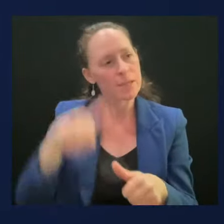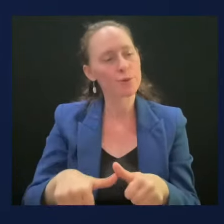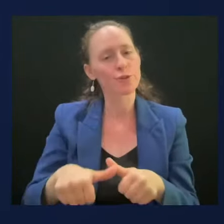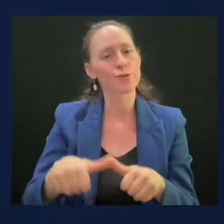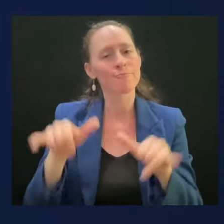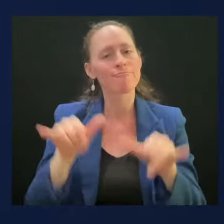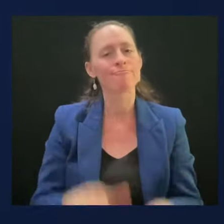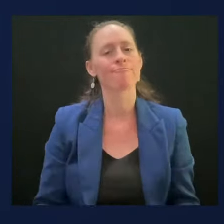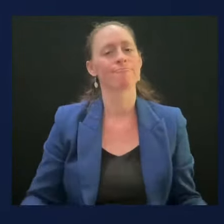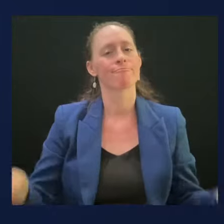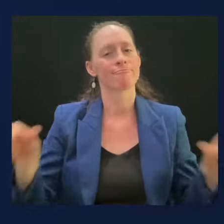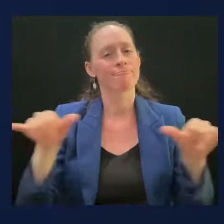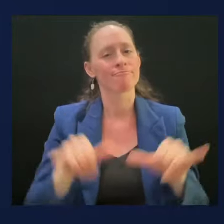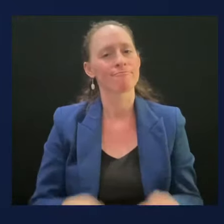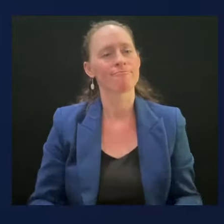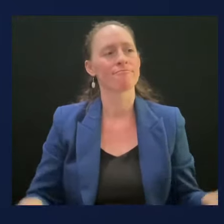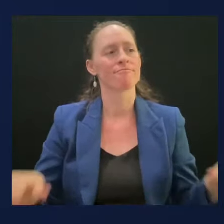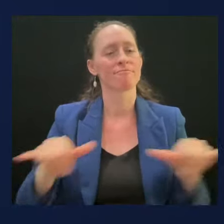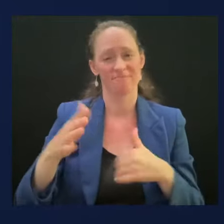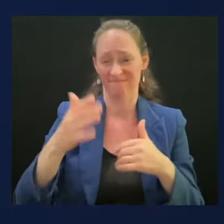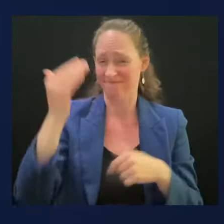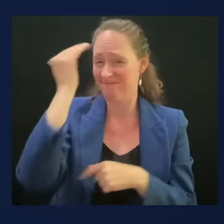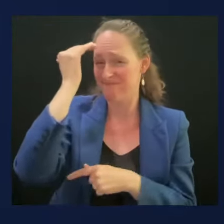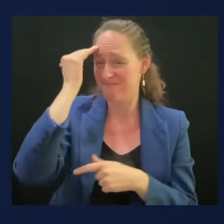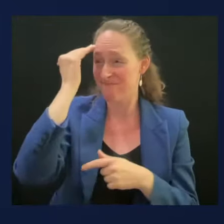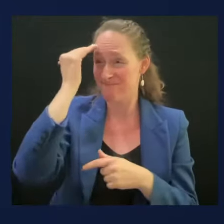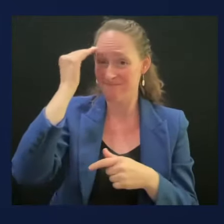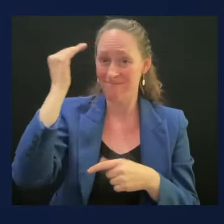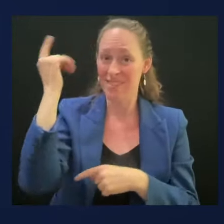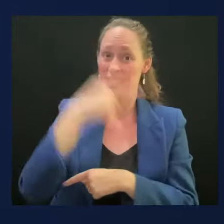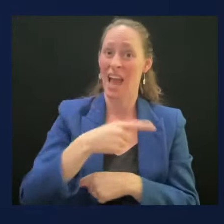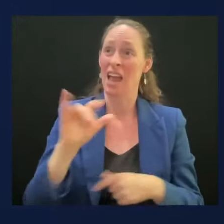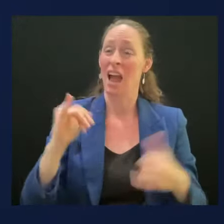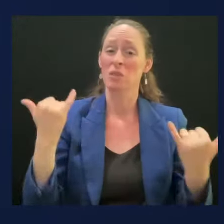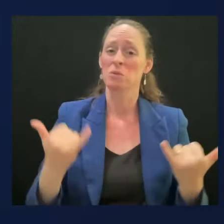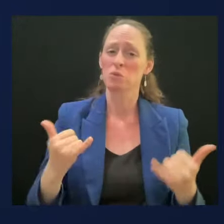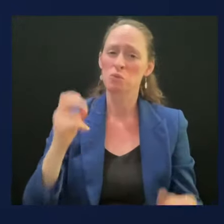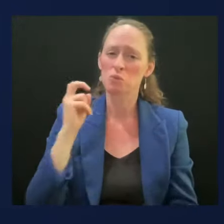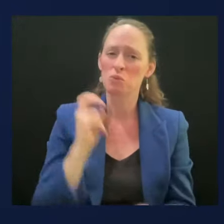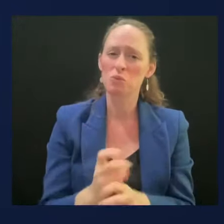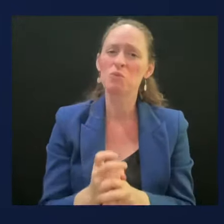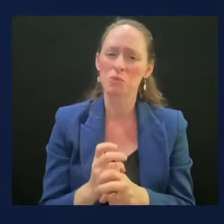To all those here and across the nation who are grieving the loss of a loved